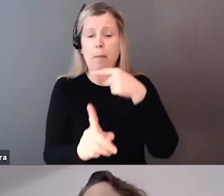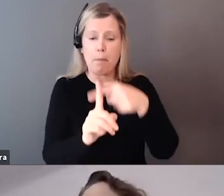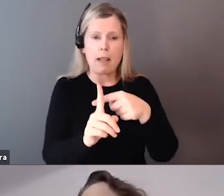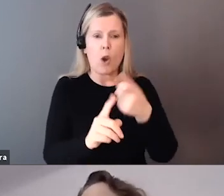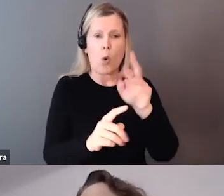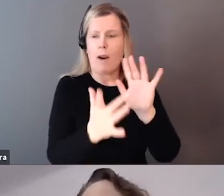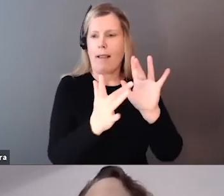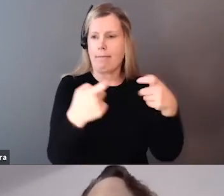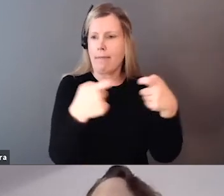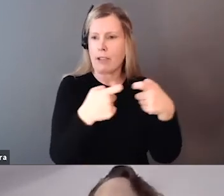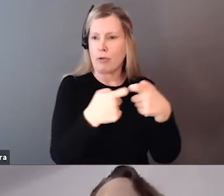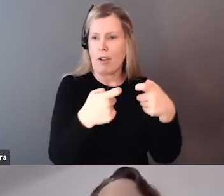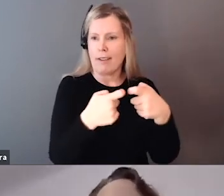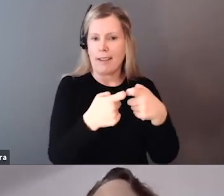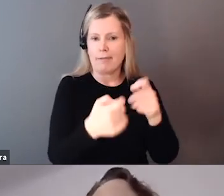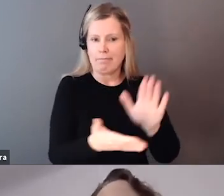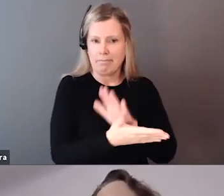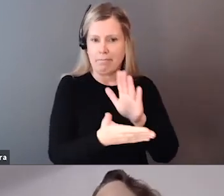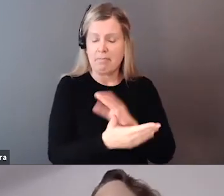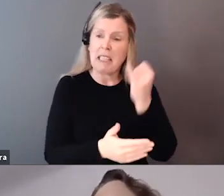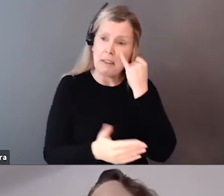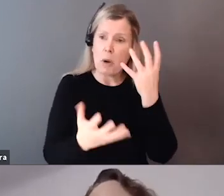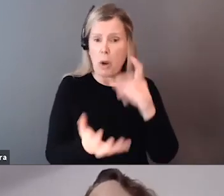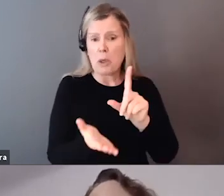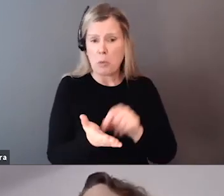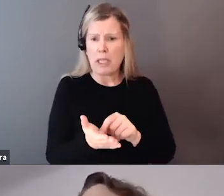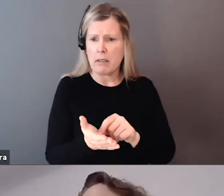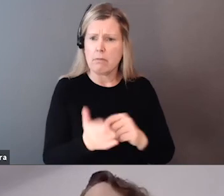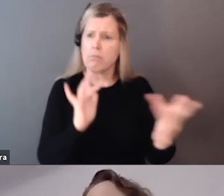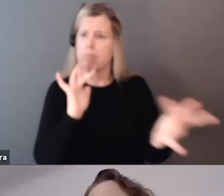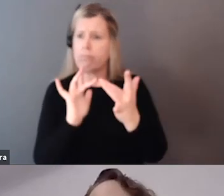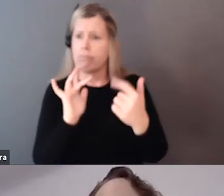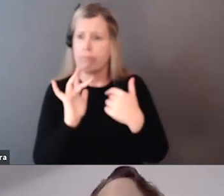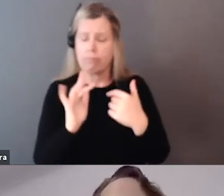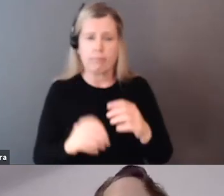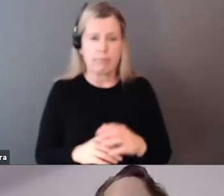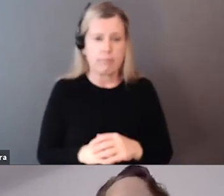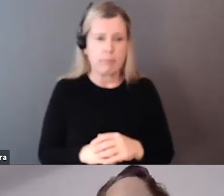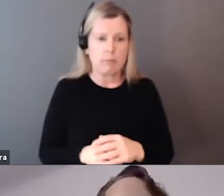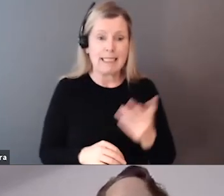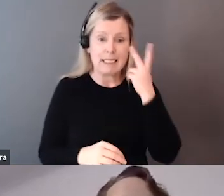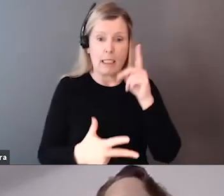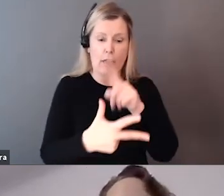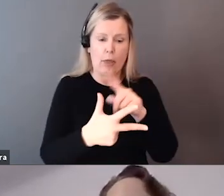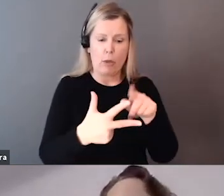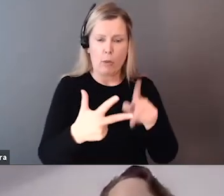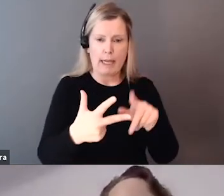If anyone is interested in the printed version, feel free to contact me. But you can see that we have the three tabs, the work, the health and the claims context.